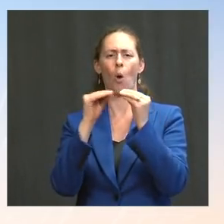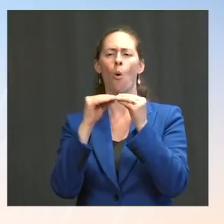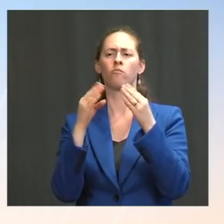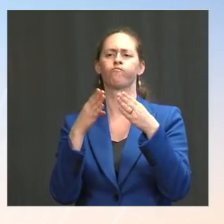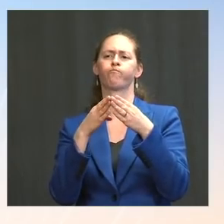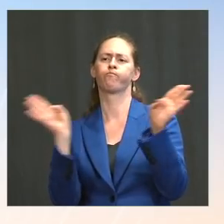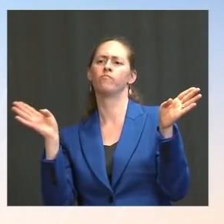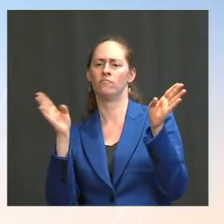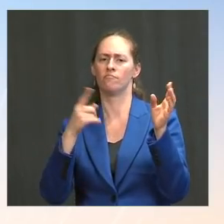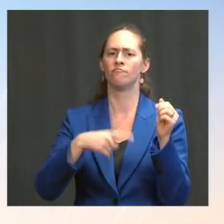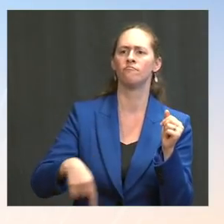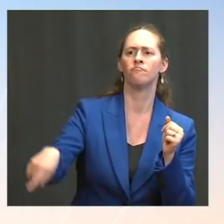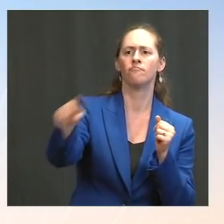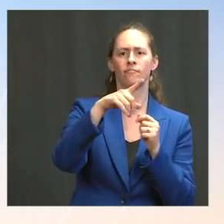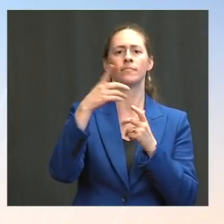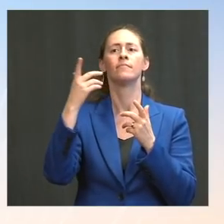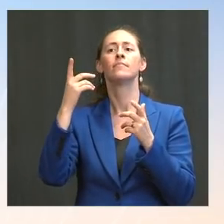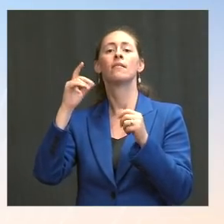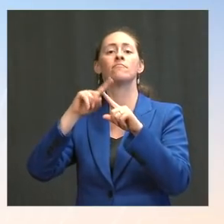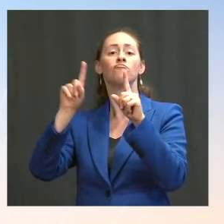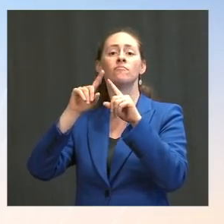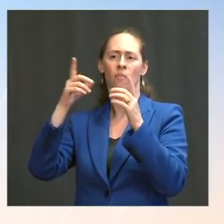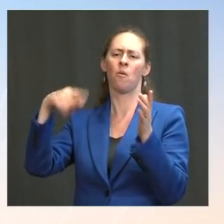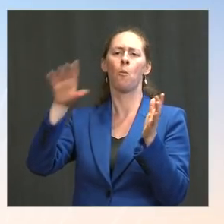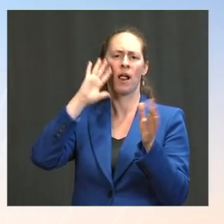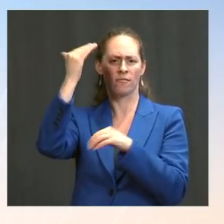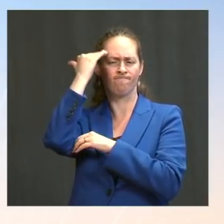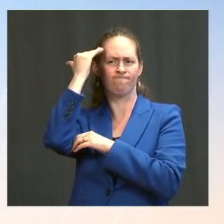shortly around driving greater competition in the economy,